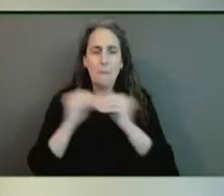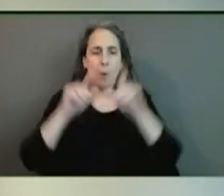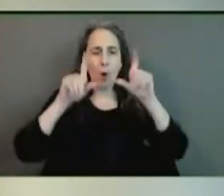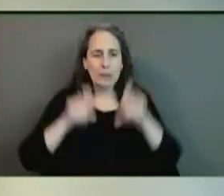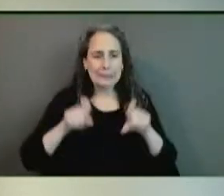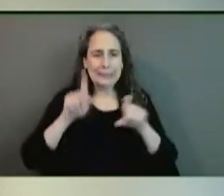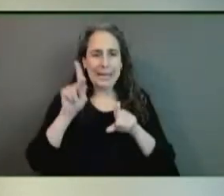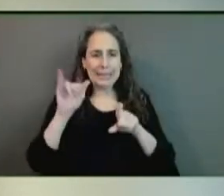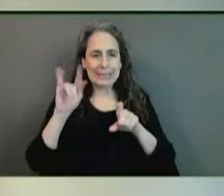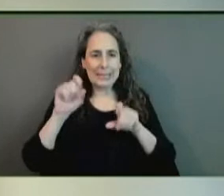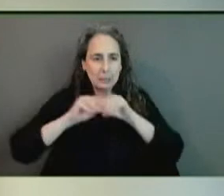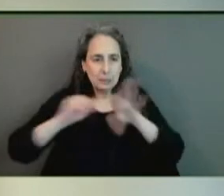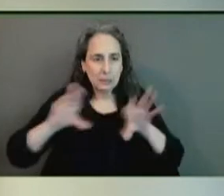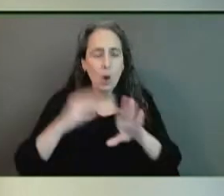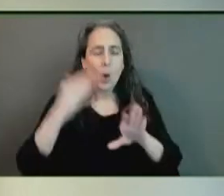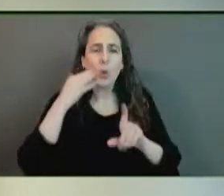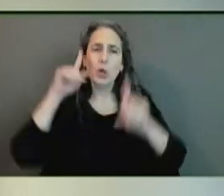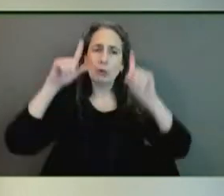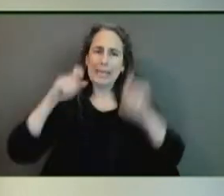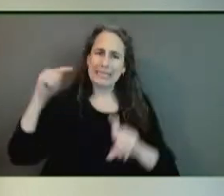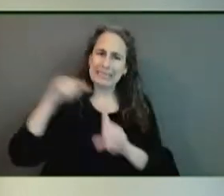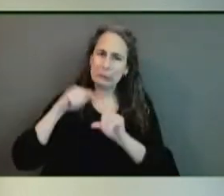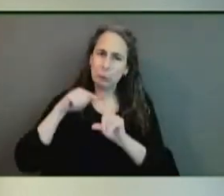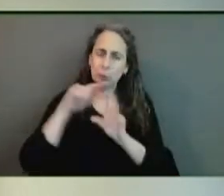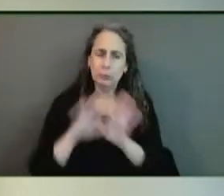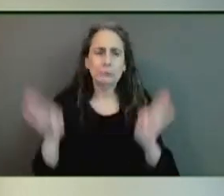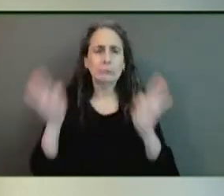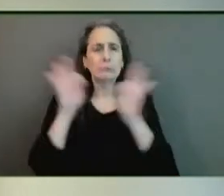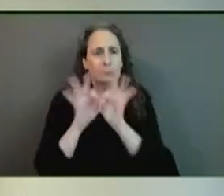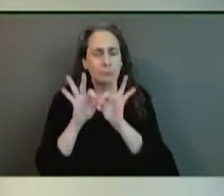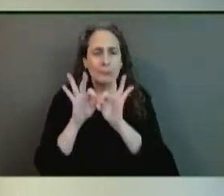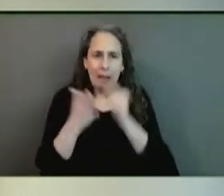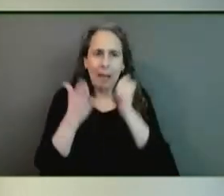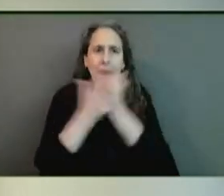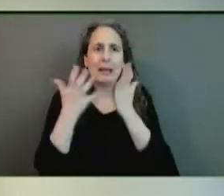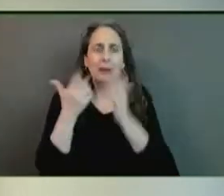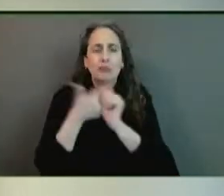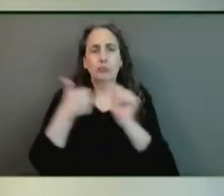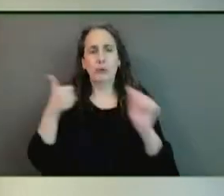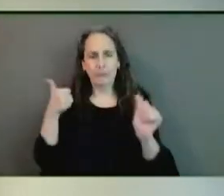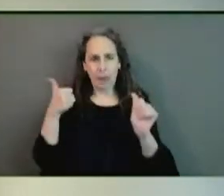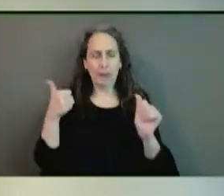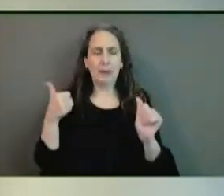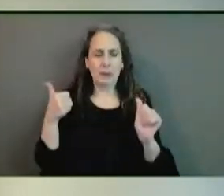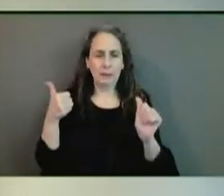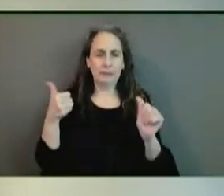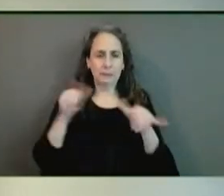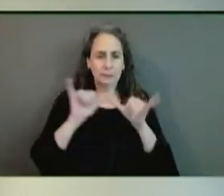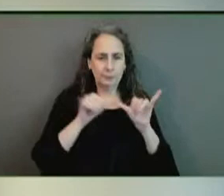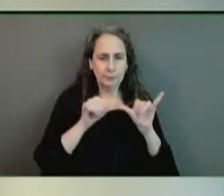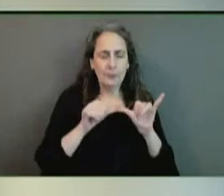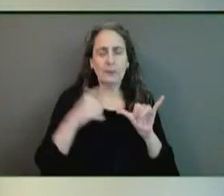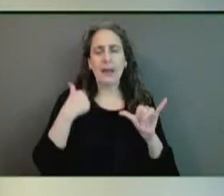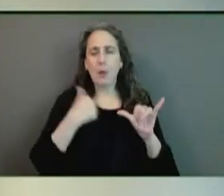concerned, but we're working on a plan to get more tests gets out. We know that testing is a key. It is a veryh,